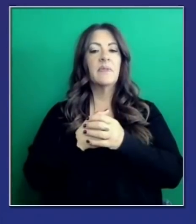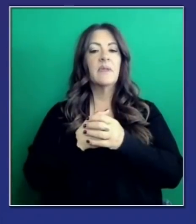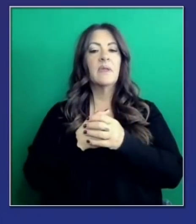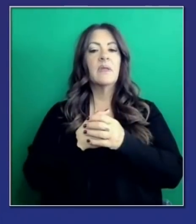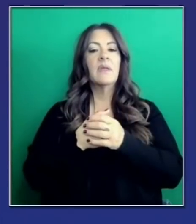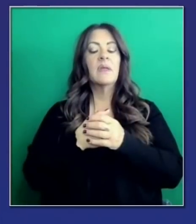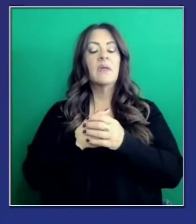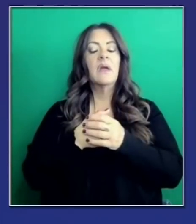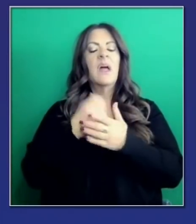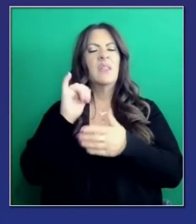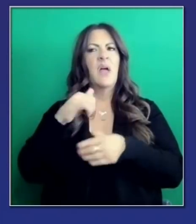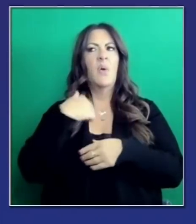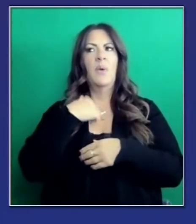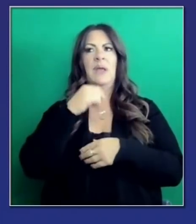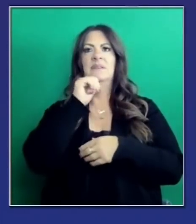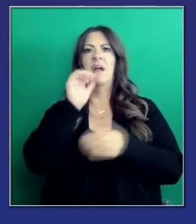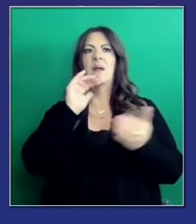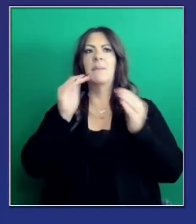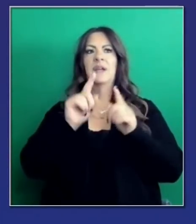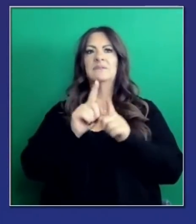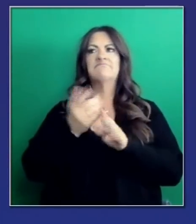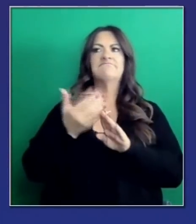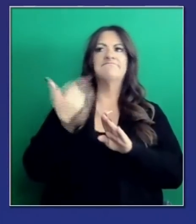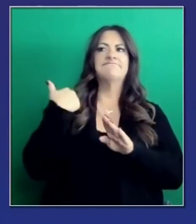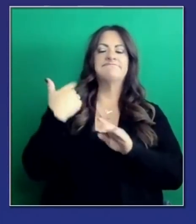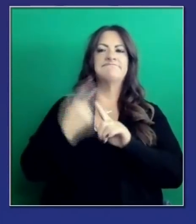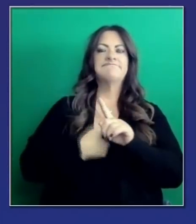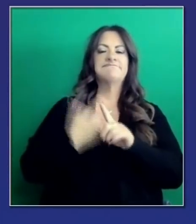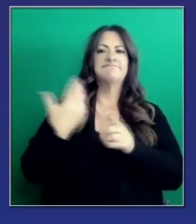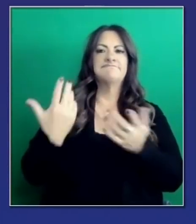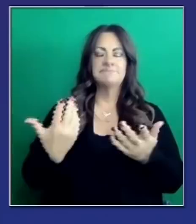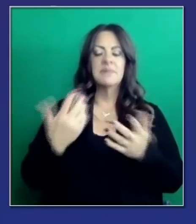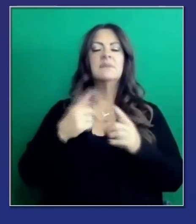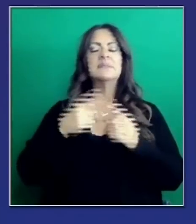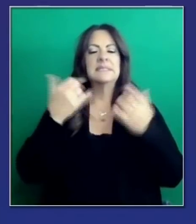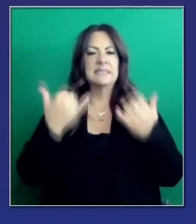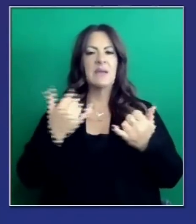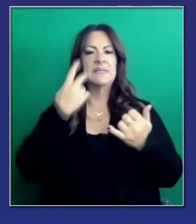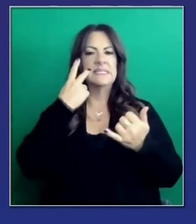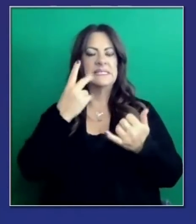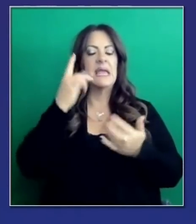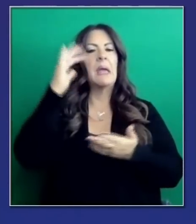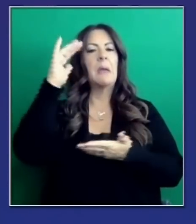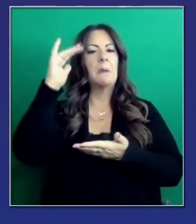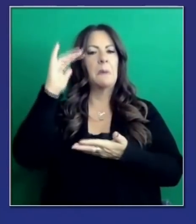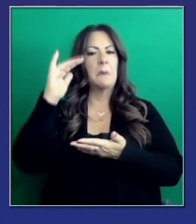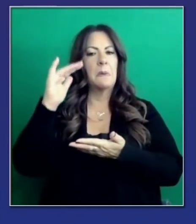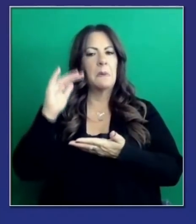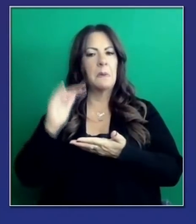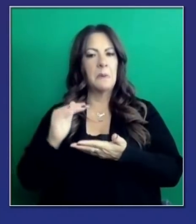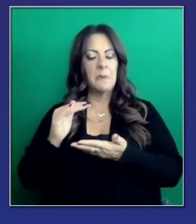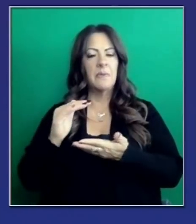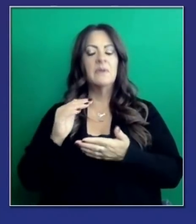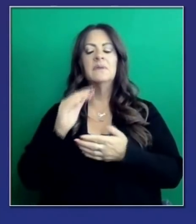THIS IS DATA FROM JOHN HOPKINS. HOSPITALIZATIONS ARE DOWN JUST SHY OF 20% NOW IN THE STATE OVER A TWO-WEEK PERIOD.